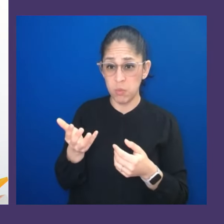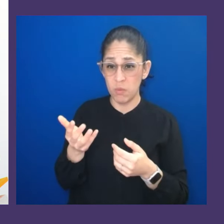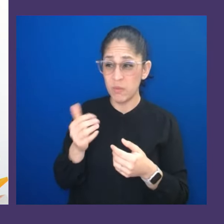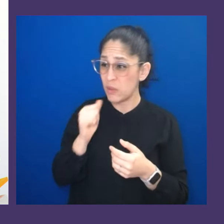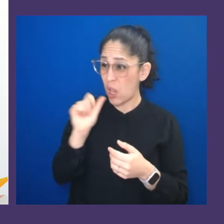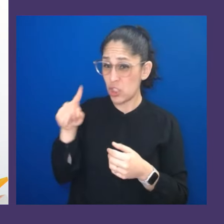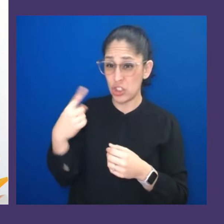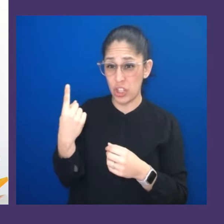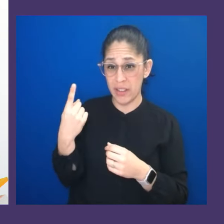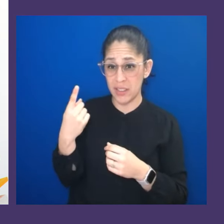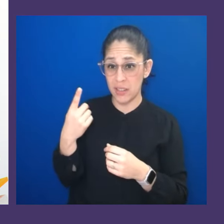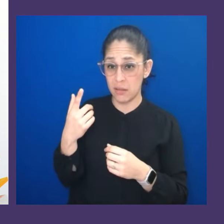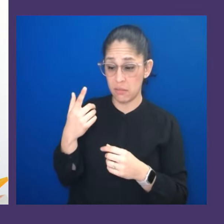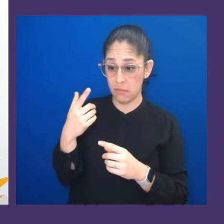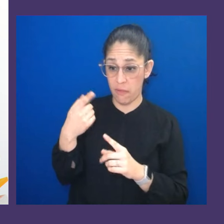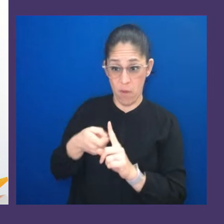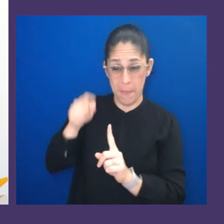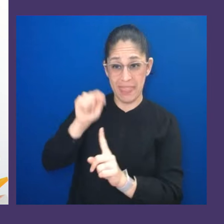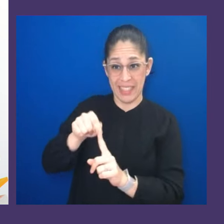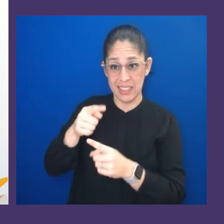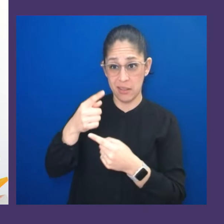to my traumatic brain injury and that I am